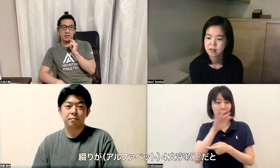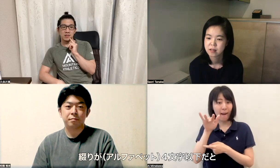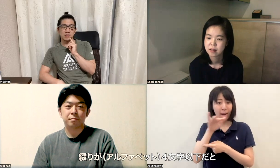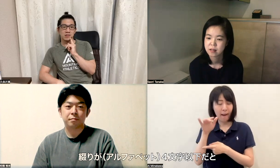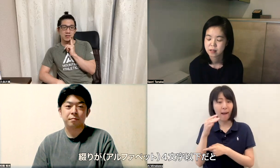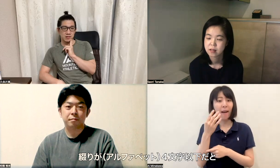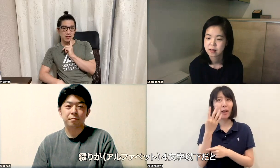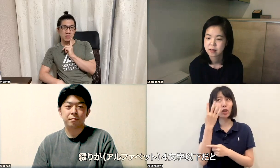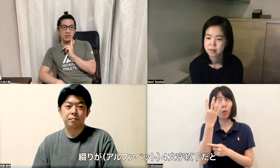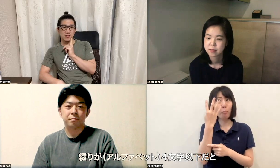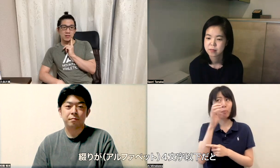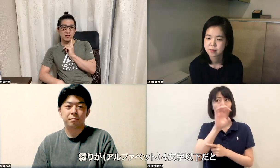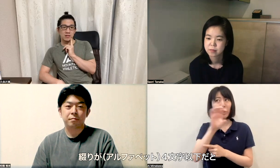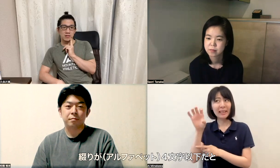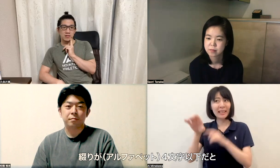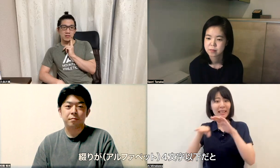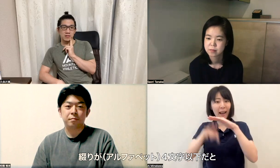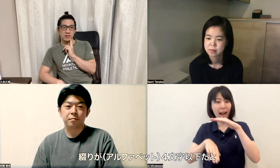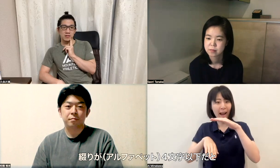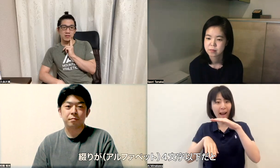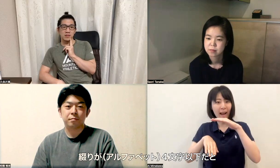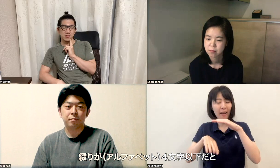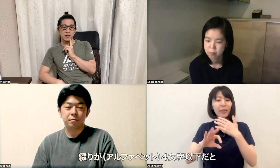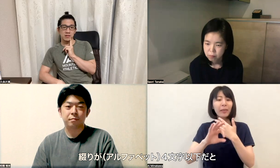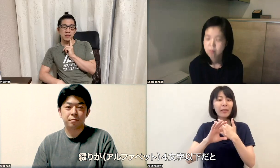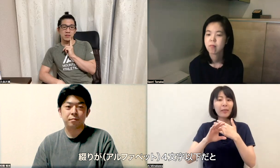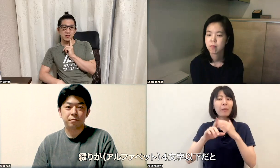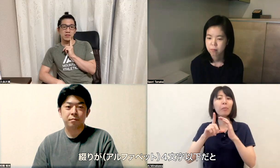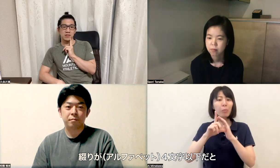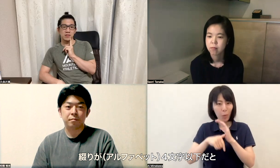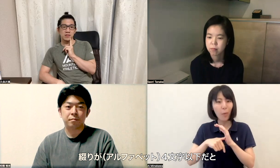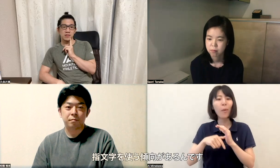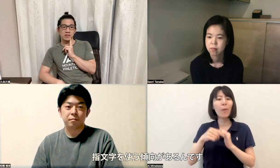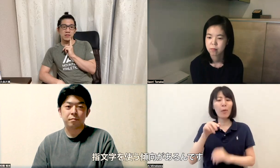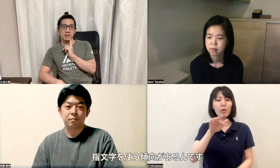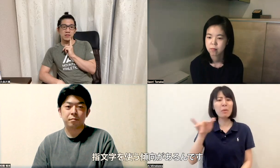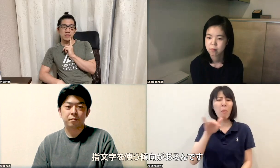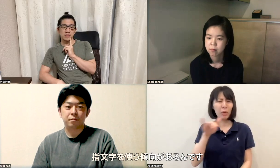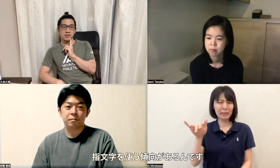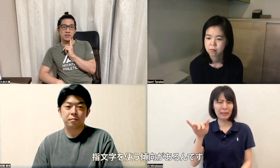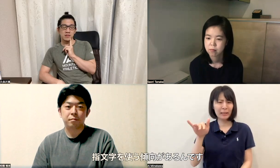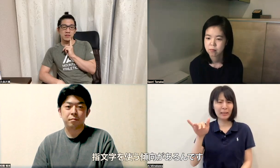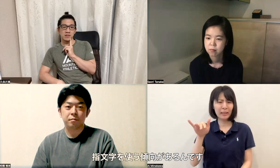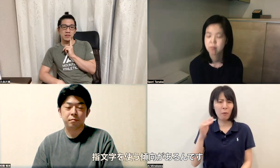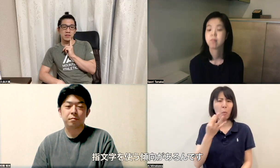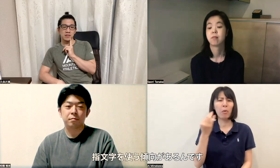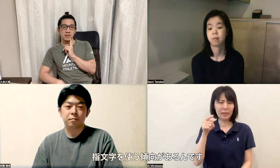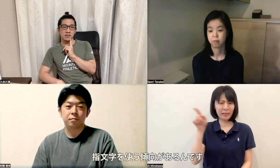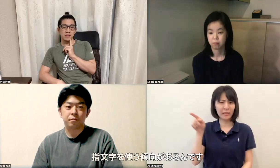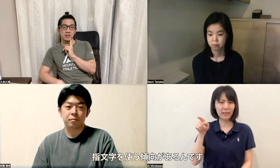if the spelling is less than four letters in alphabet, people usually use finger spelling.